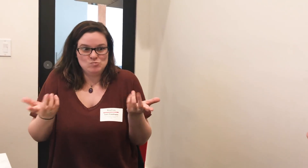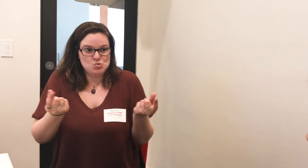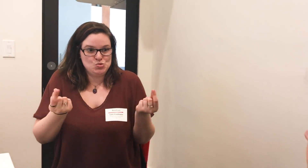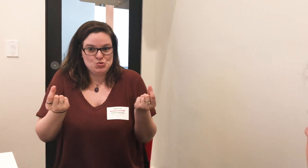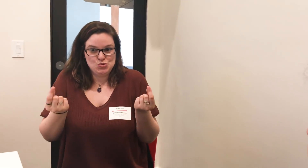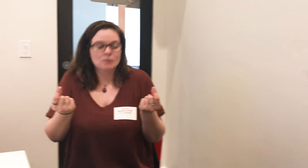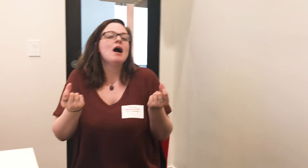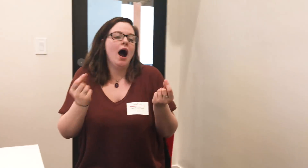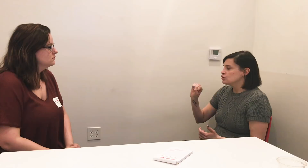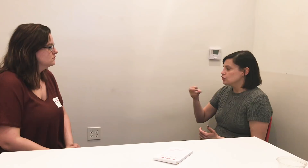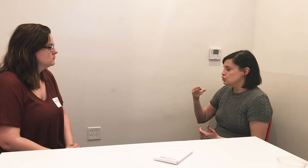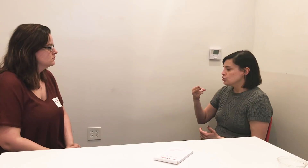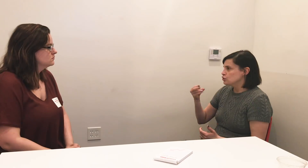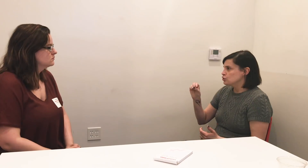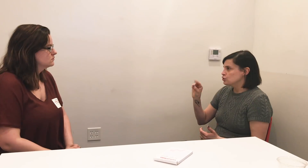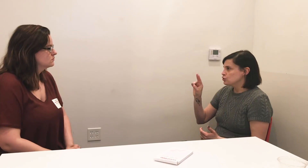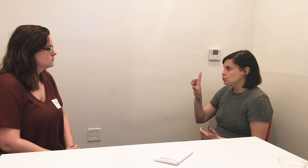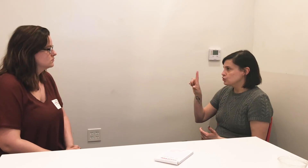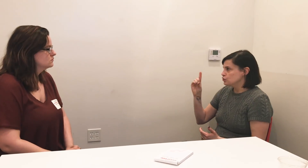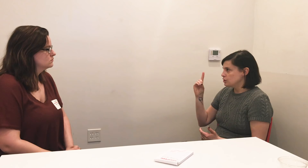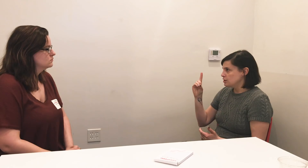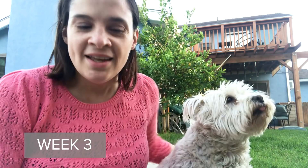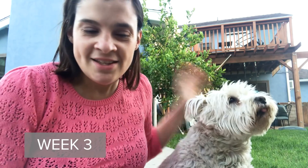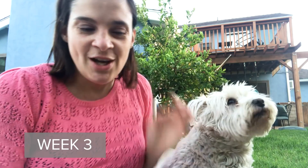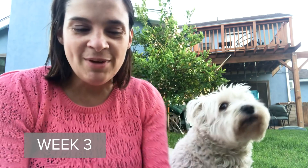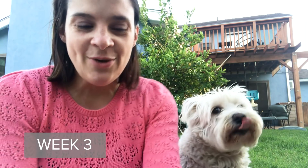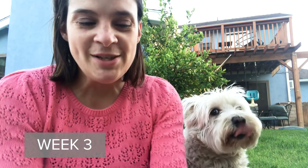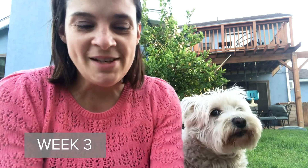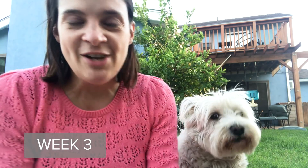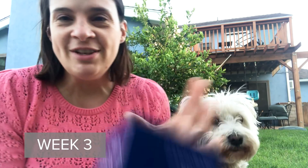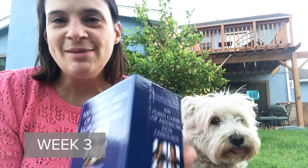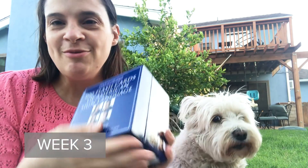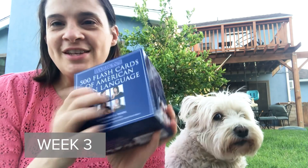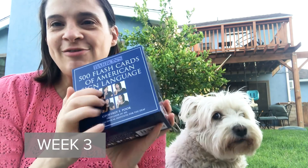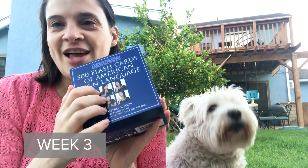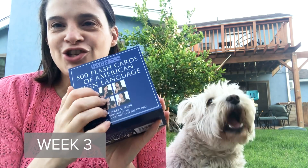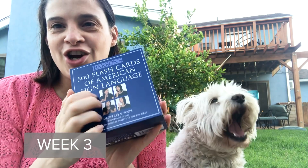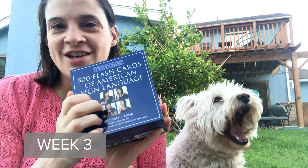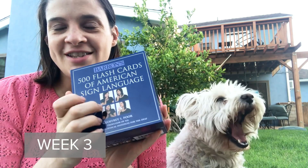it was just like a whole 'nother world of learning. So I'm gonna quiz myself on some of these flashcards